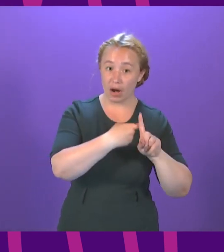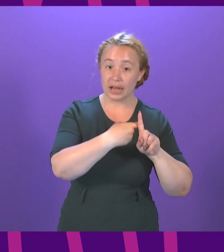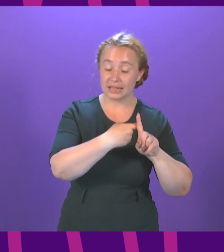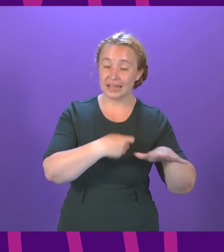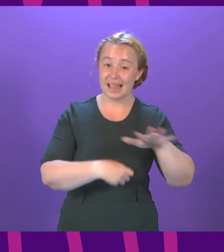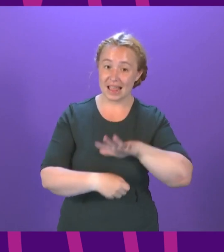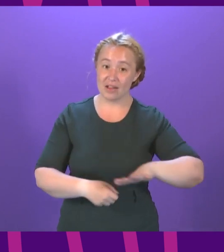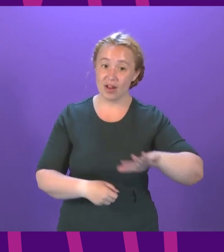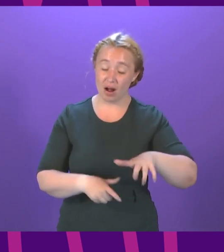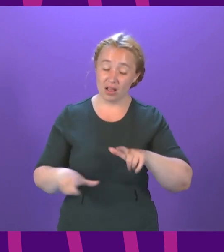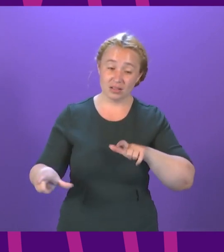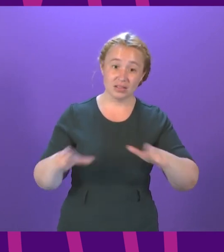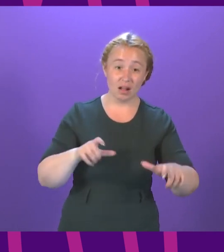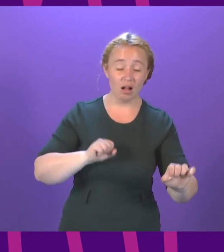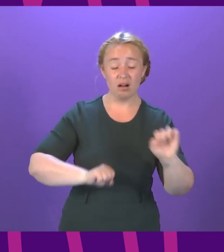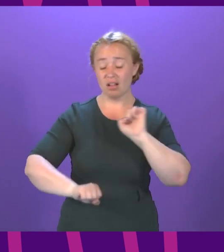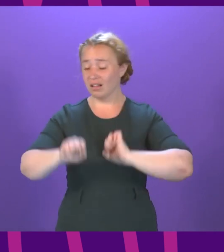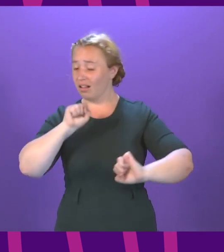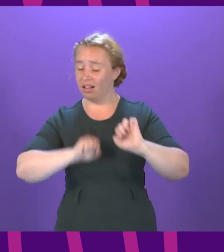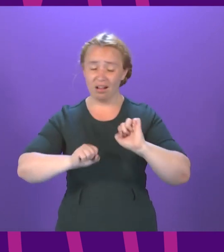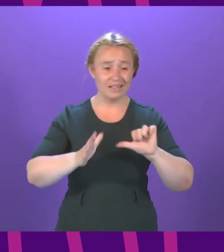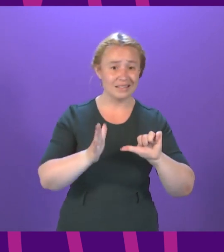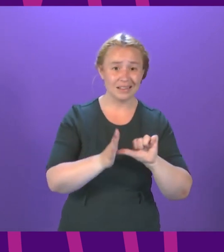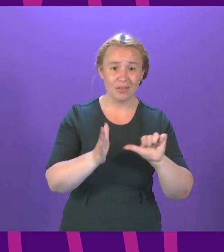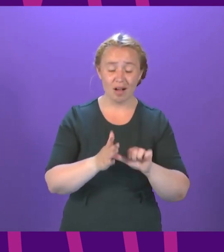that are still struggling to recover their customers and markets?